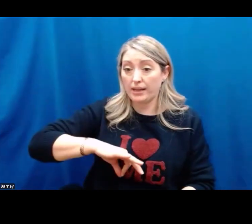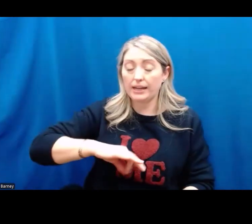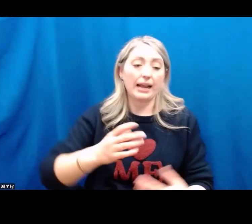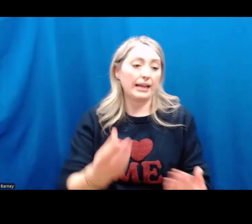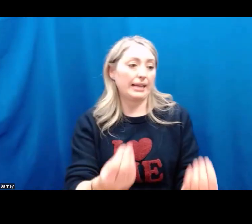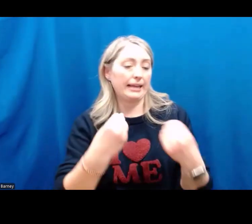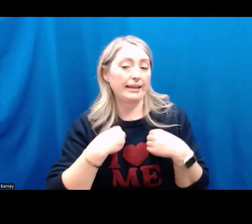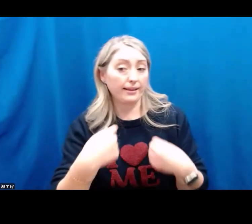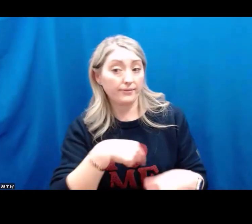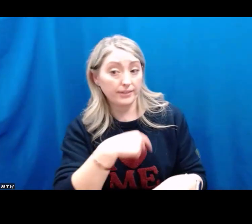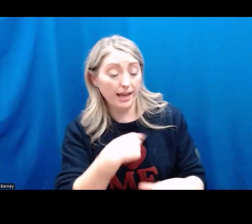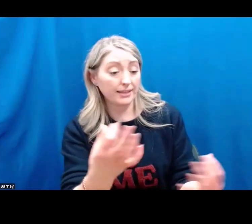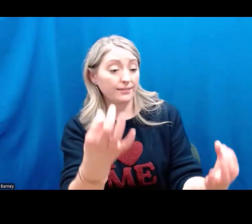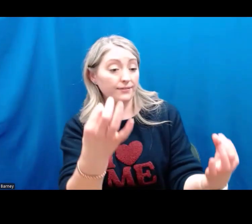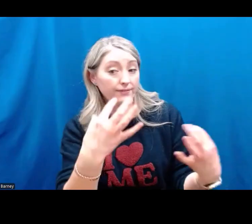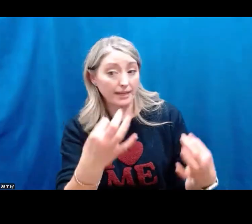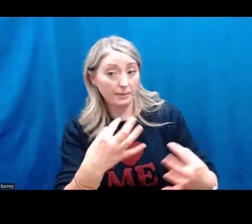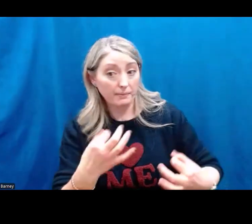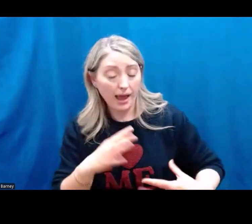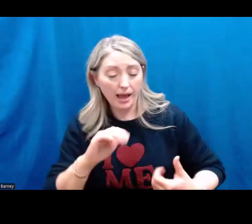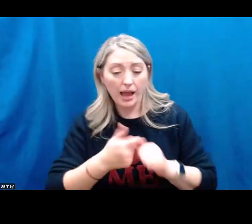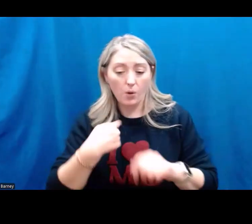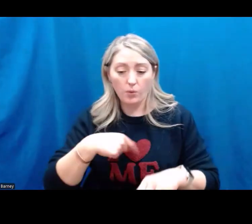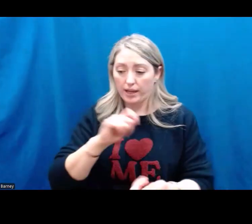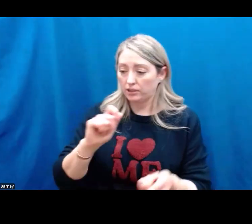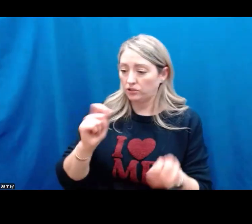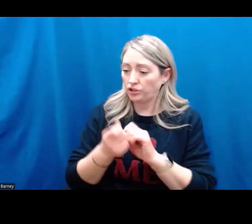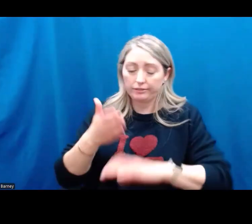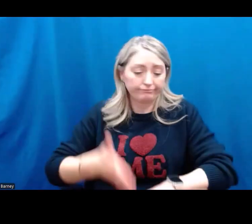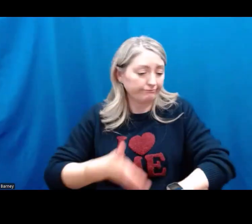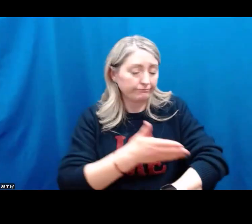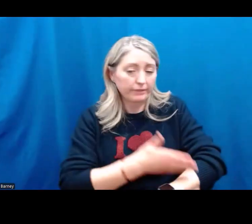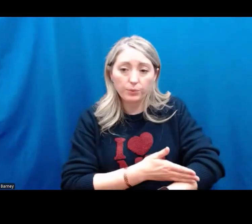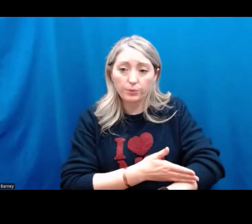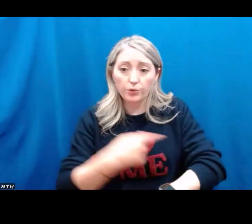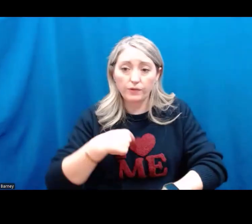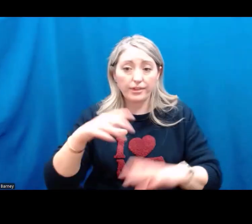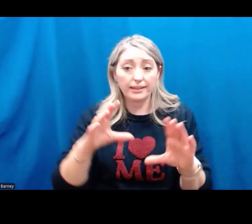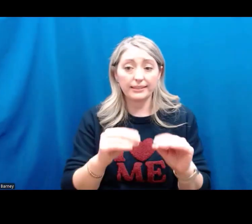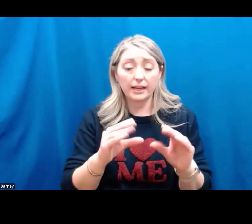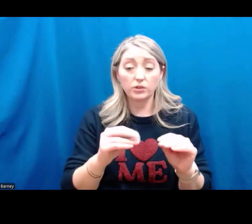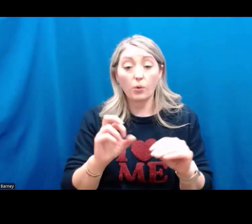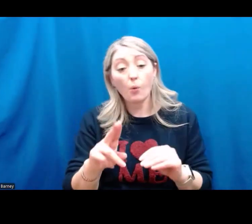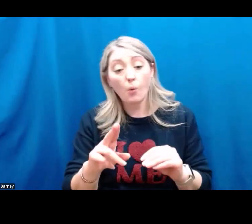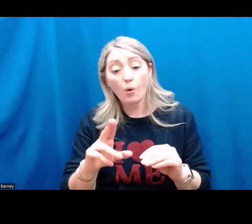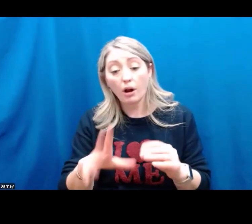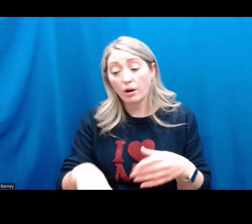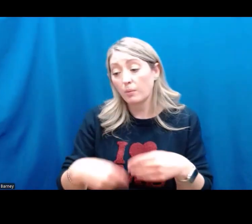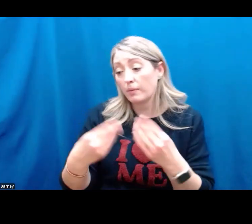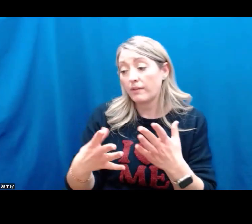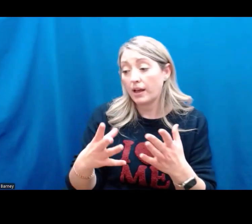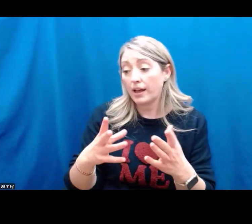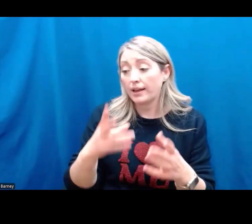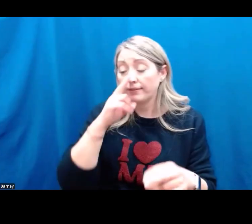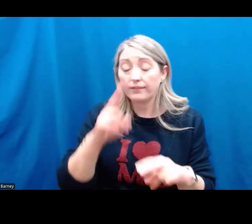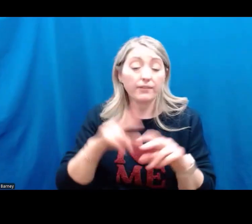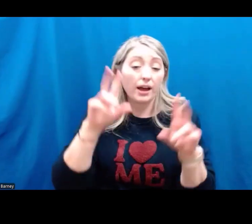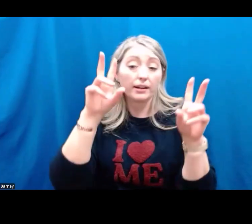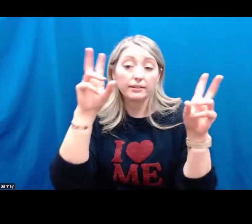might be fun to talk about in the future again. Thank you for a big thank you for Dr Terisa Gabrielson. We look forward to